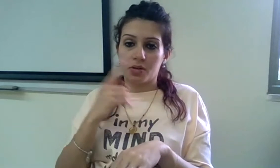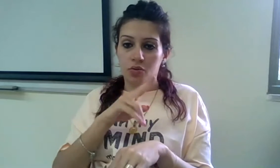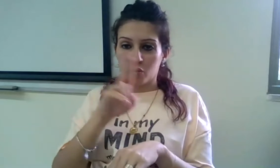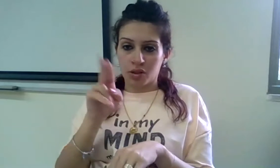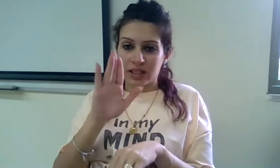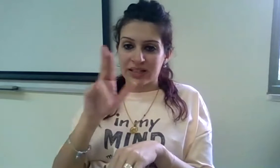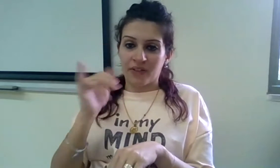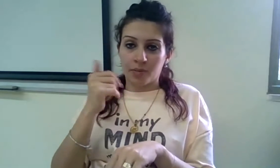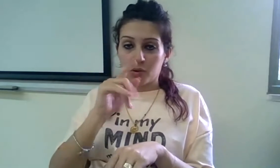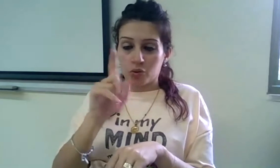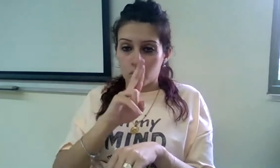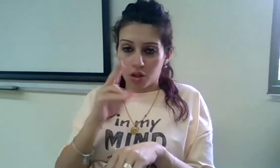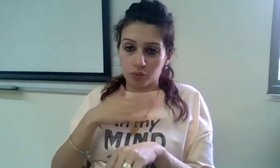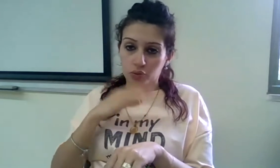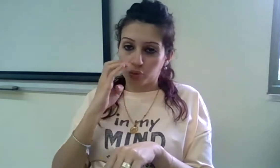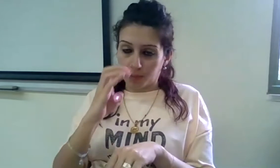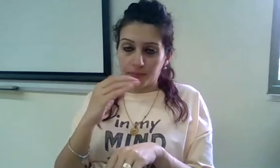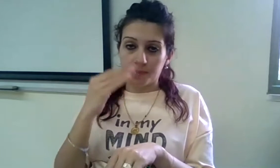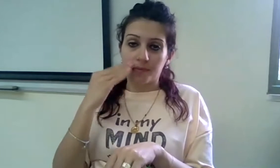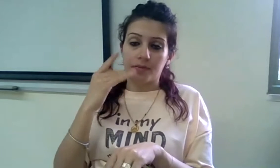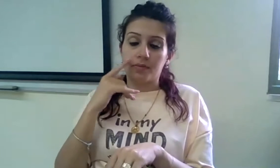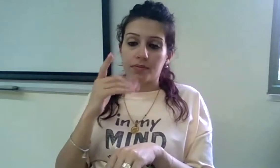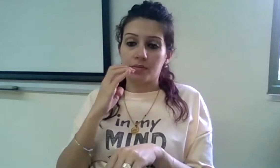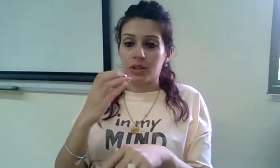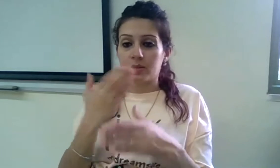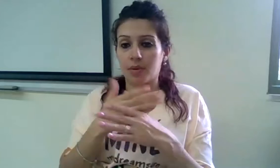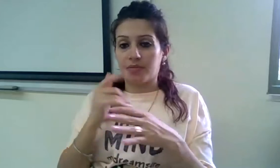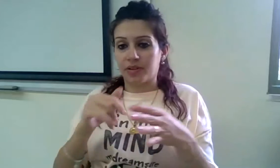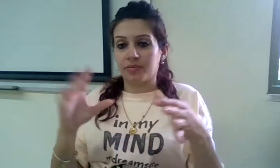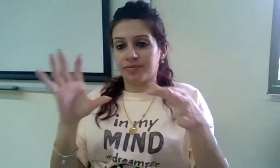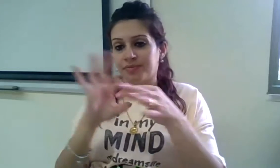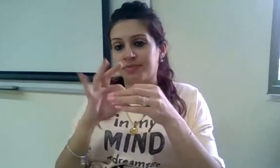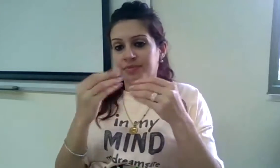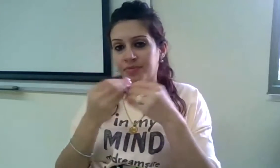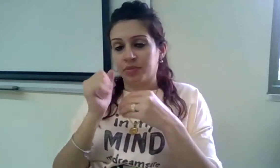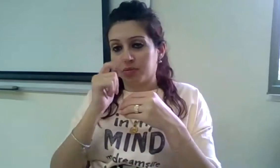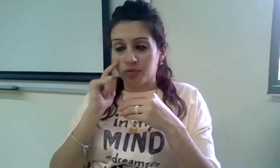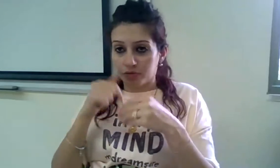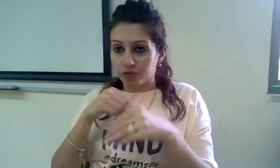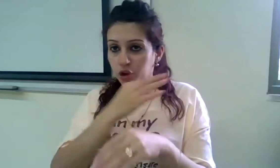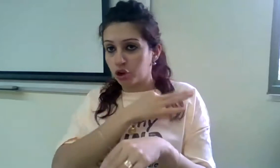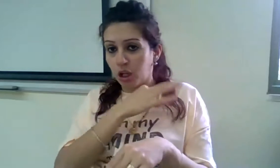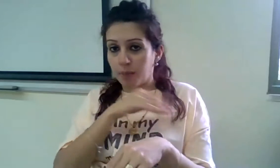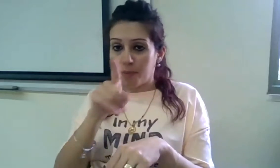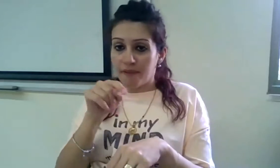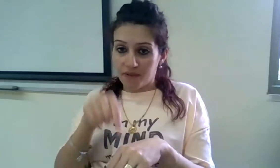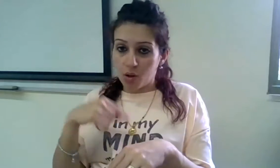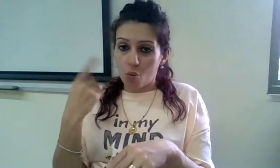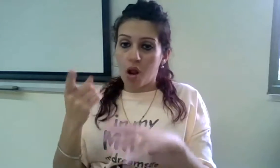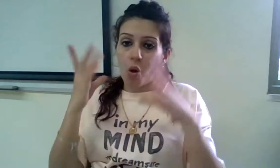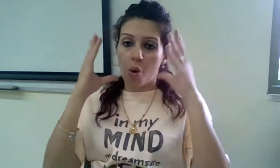and where one of the main policy initiatives that they had was